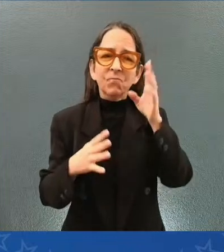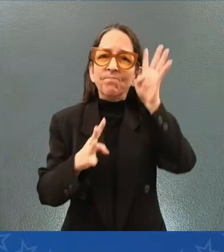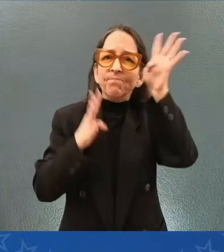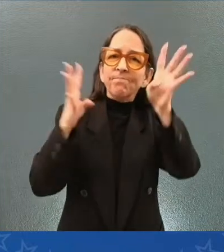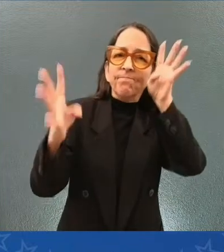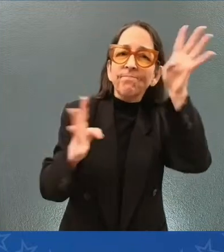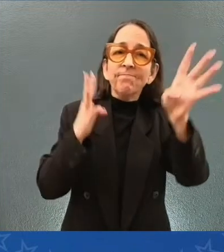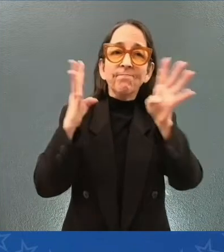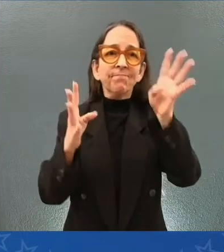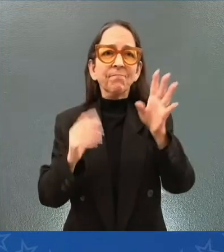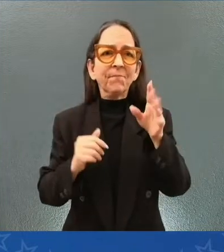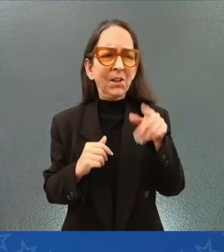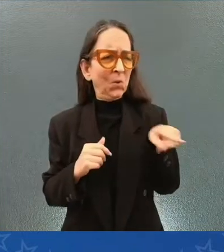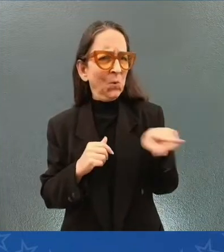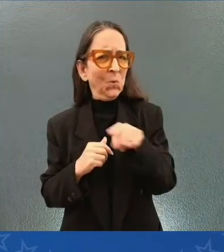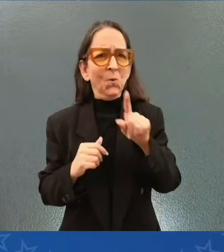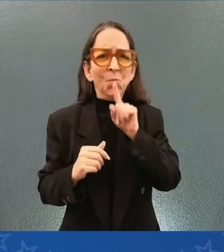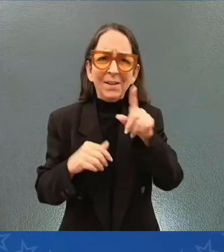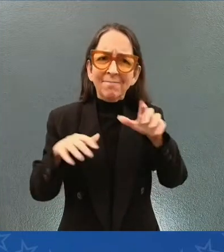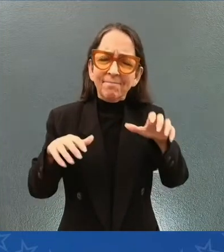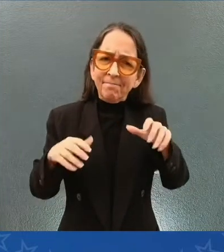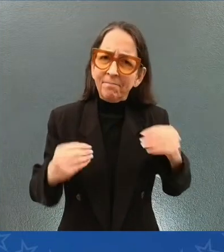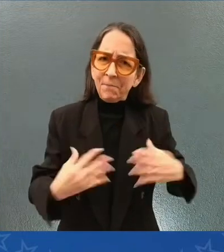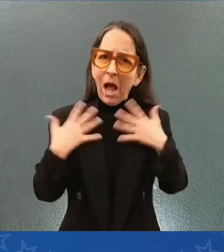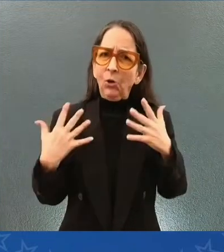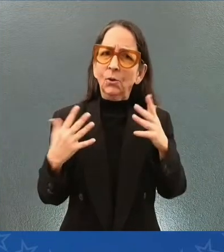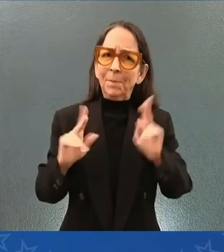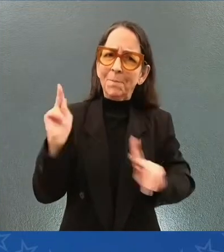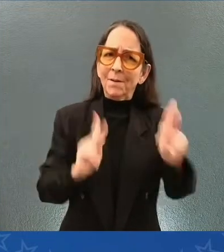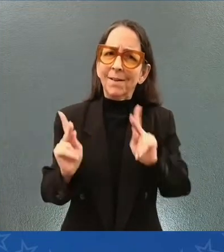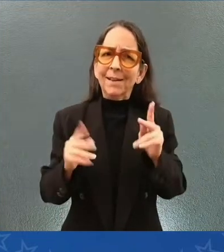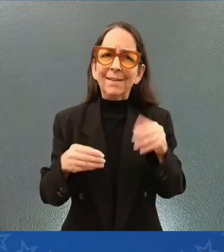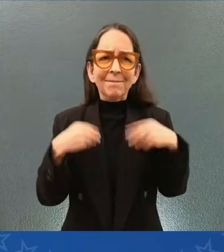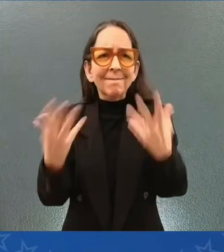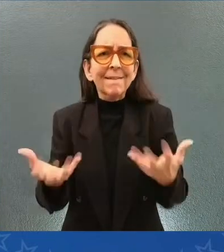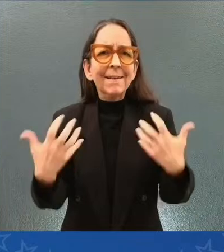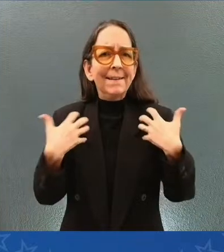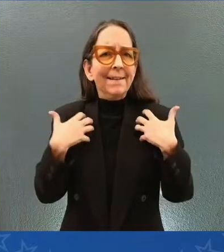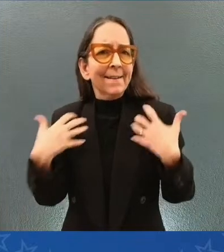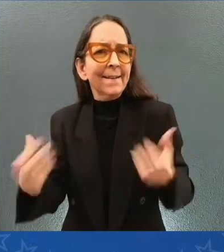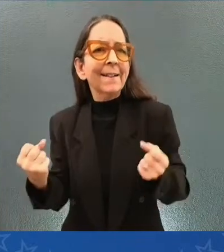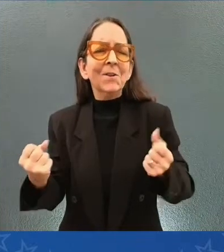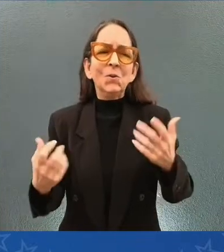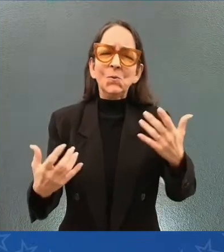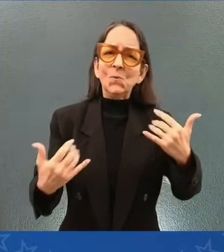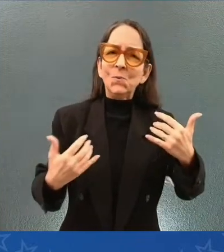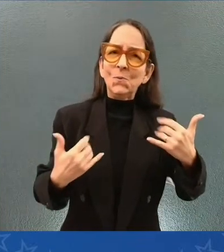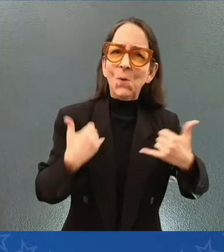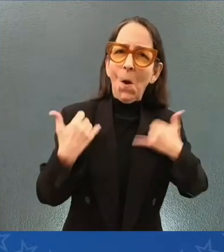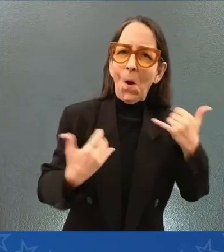you bring healing and joy to so many life otherwise wouldn't be touched. You answered the call to serve